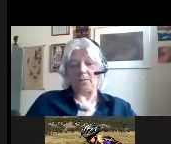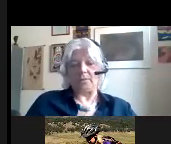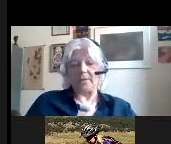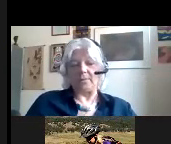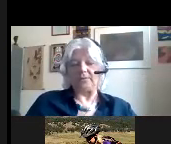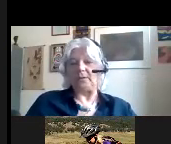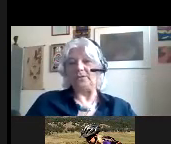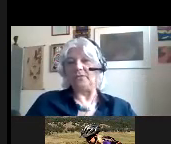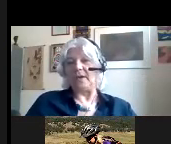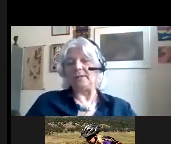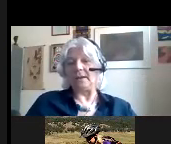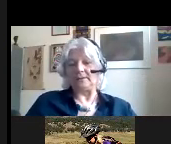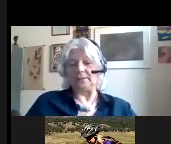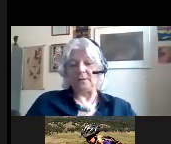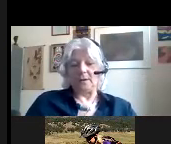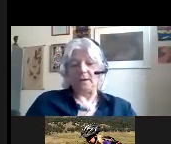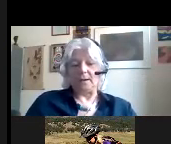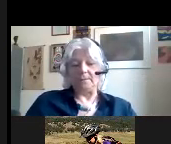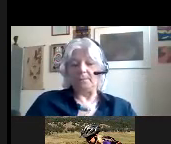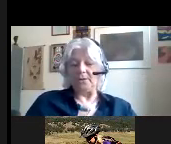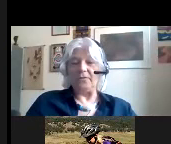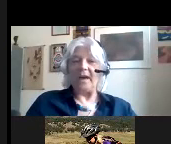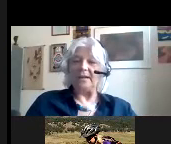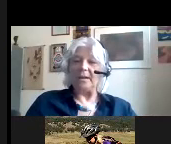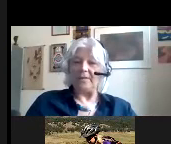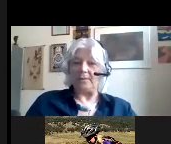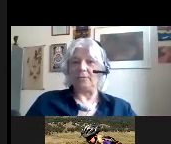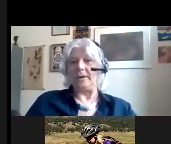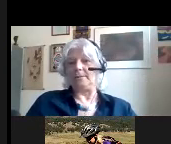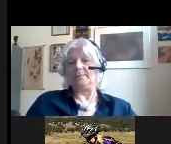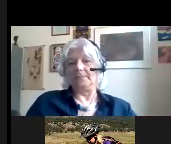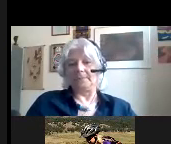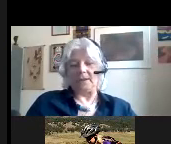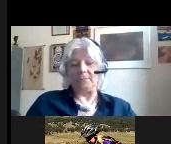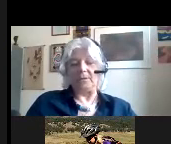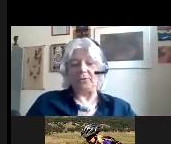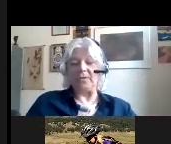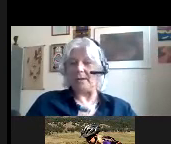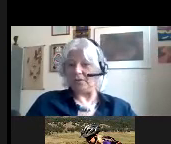work with that person unless you validate. But you validate without agreeing, and you do that